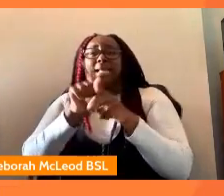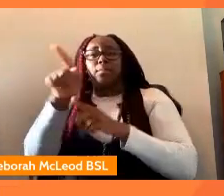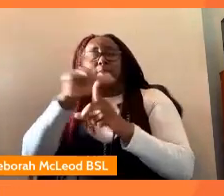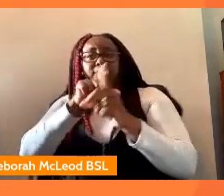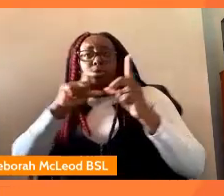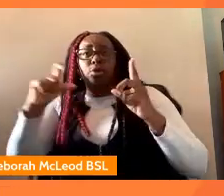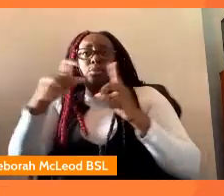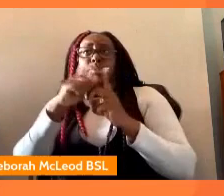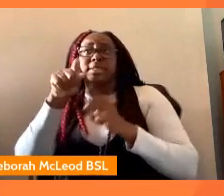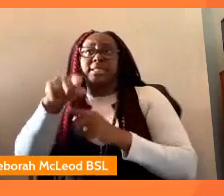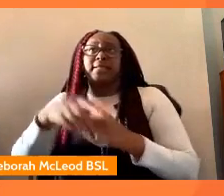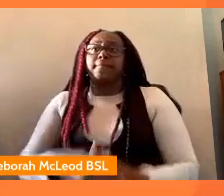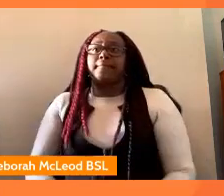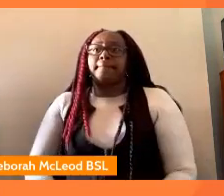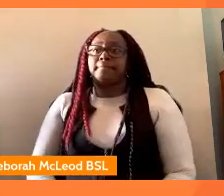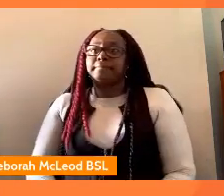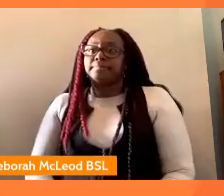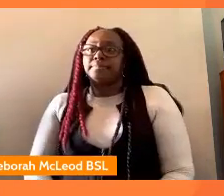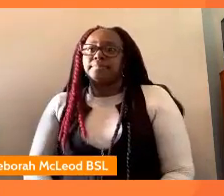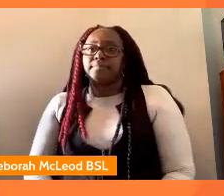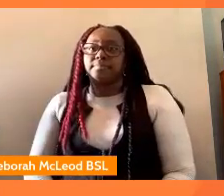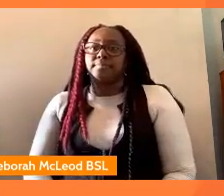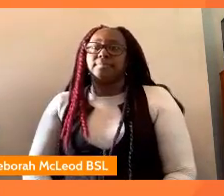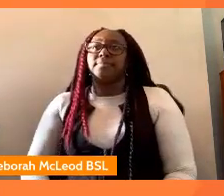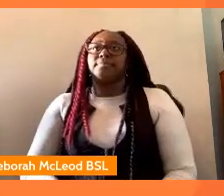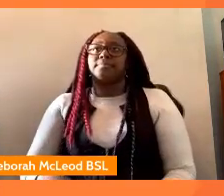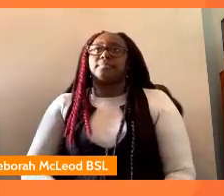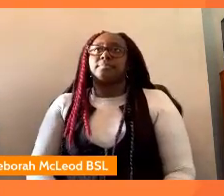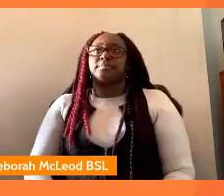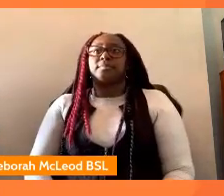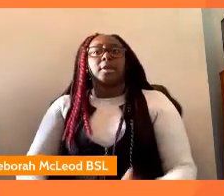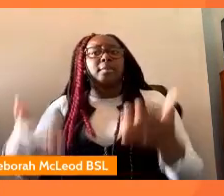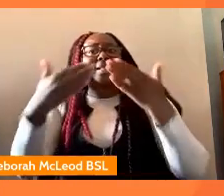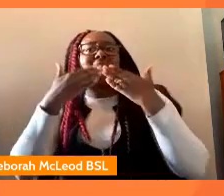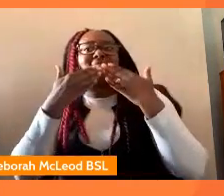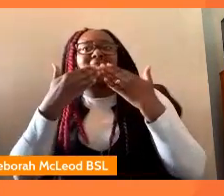Over to you, Harmeet. Thank you, Rob, I am Harmeet Chagger-Khan.